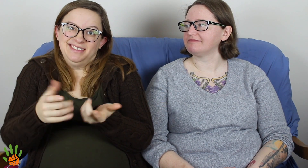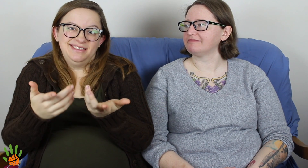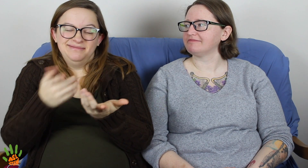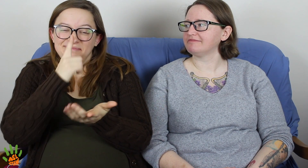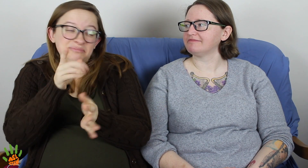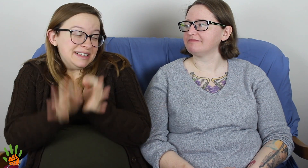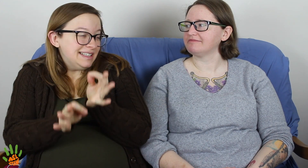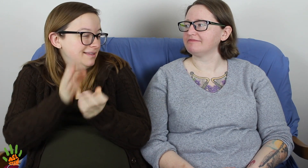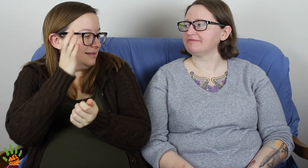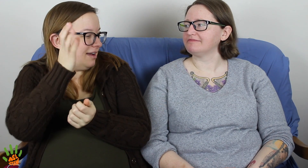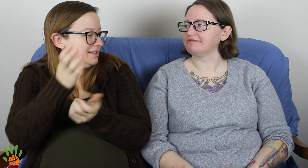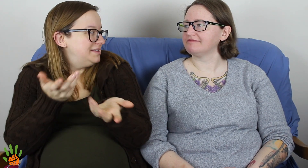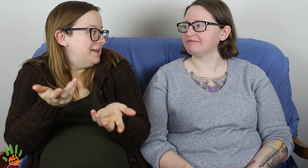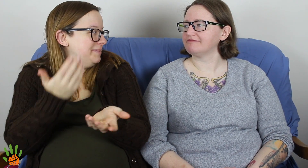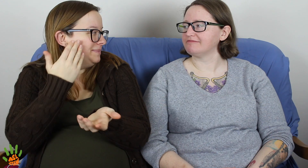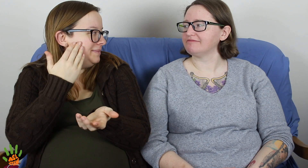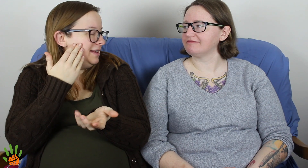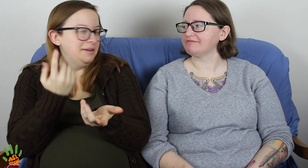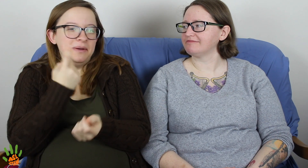but really it's kind of a simple concept you know.